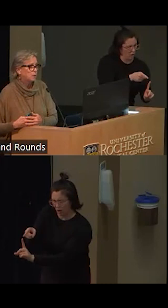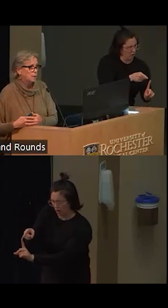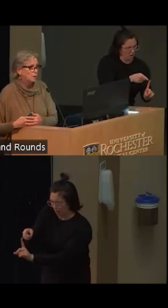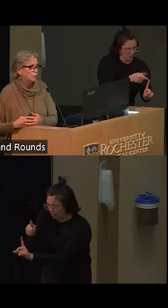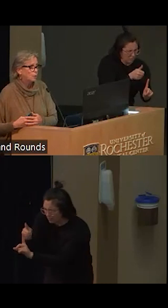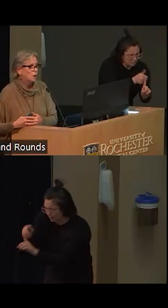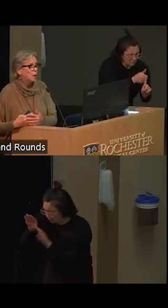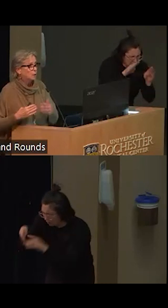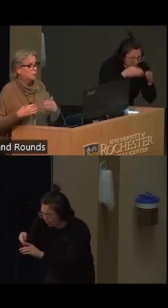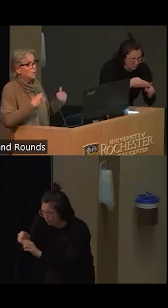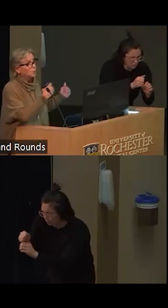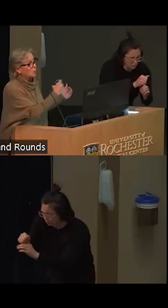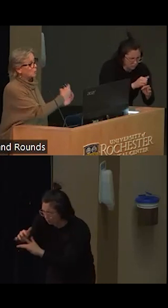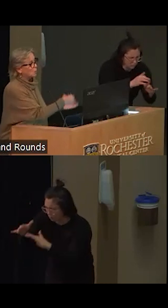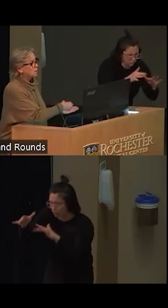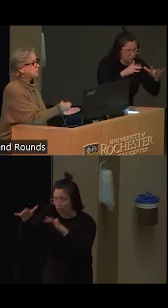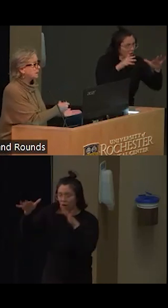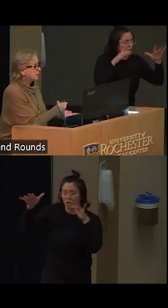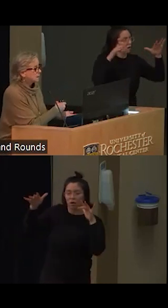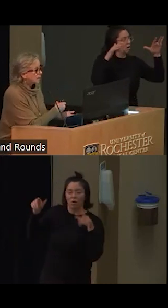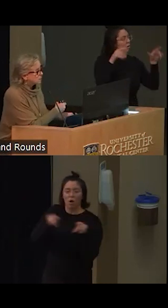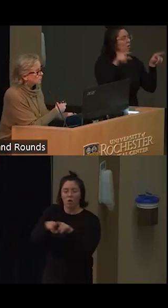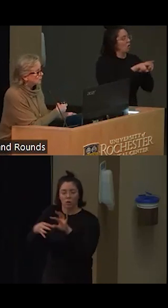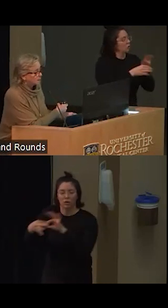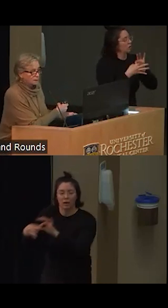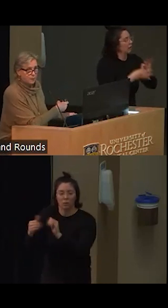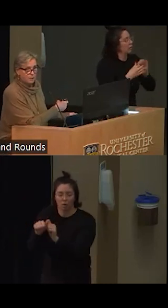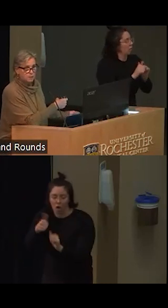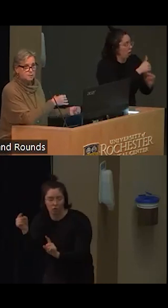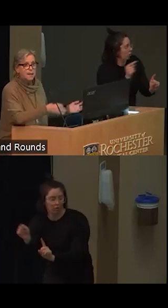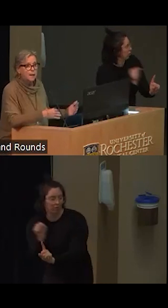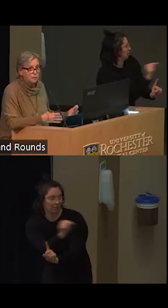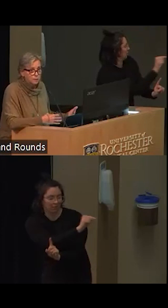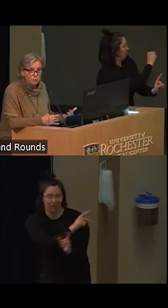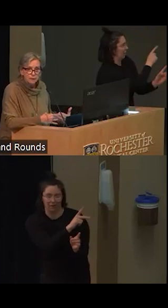being cared for but also making a connection with all the other patients how are you doing